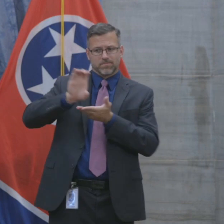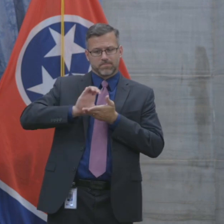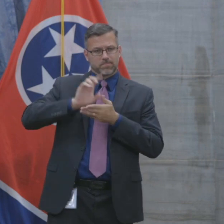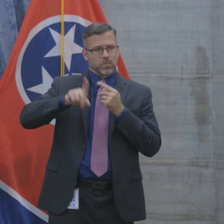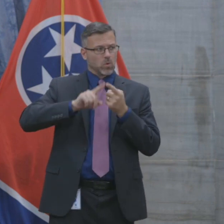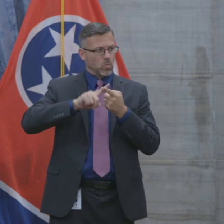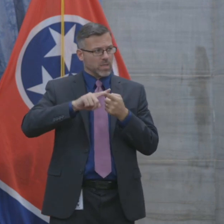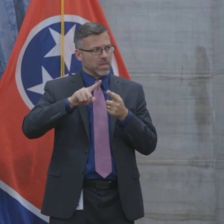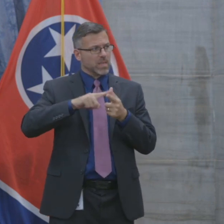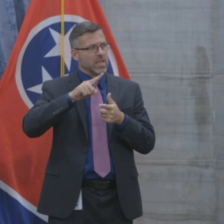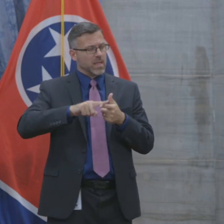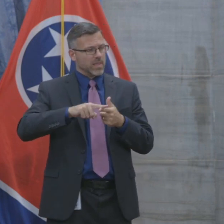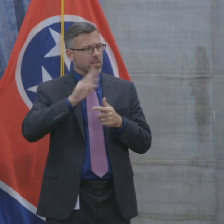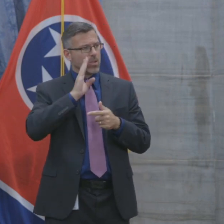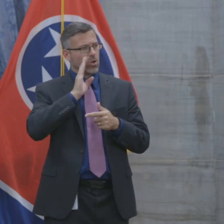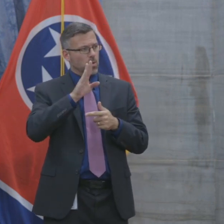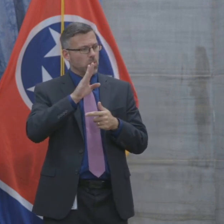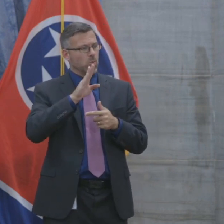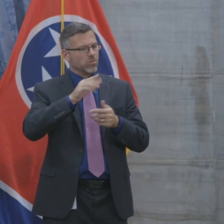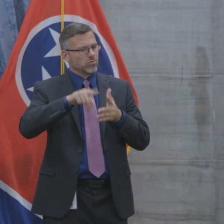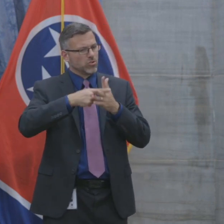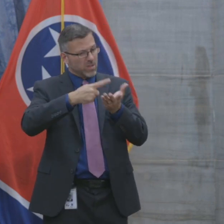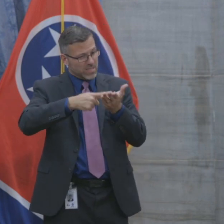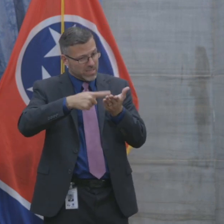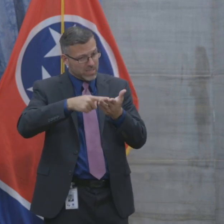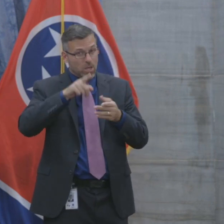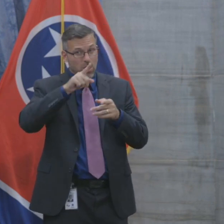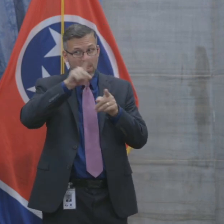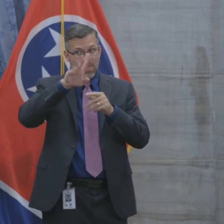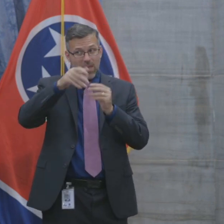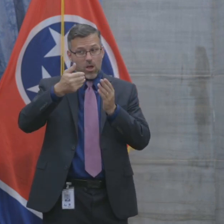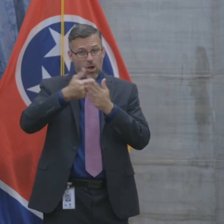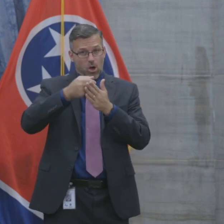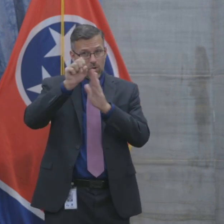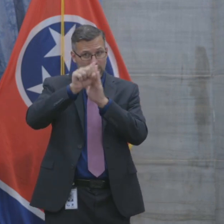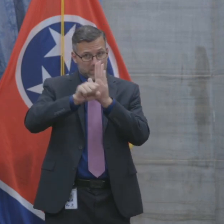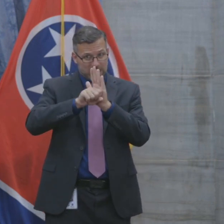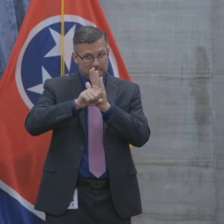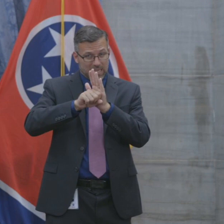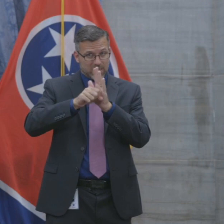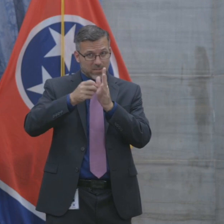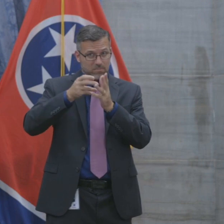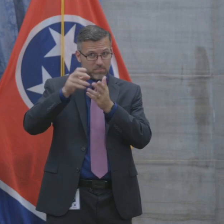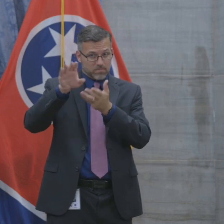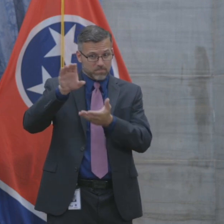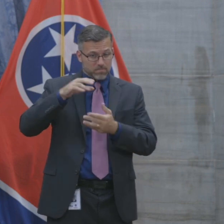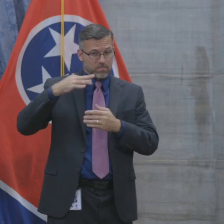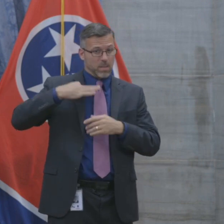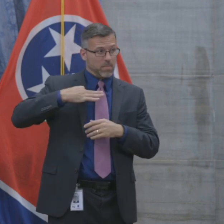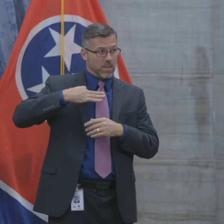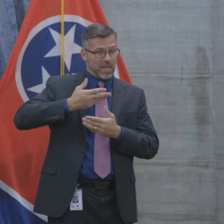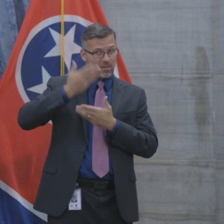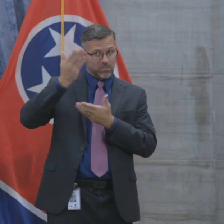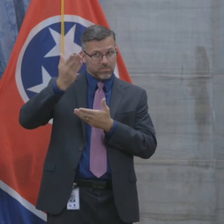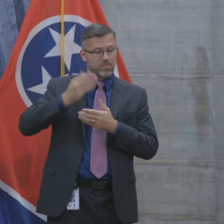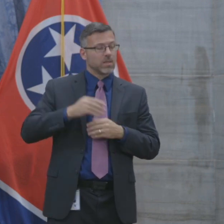participate, there's going to be less money for each particular state and/or territory. And what we've seen is that the vast